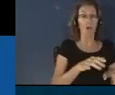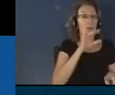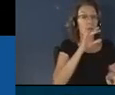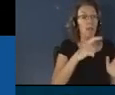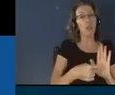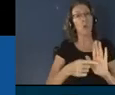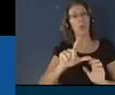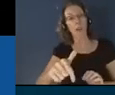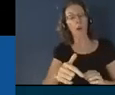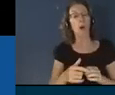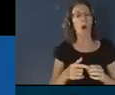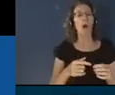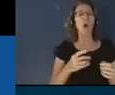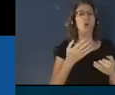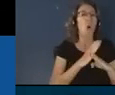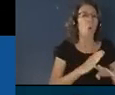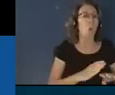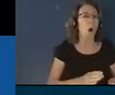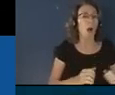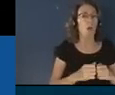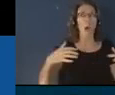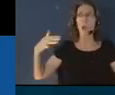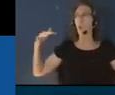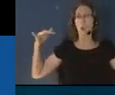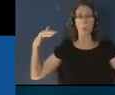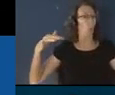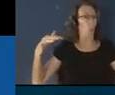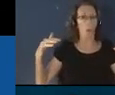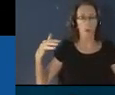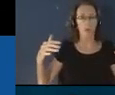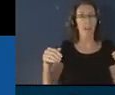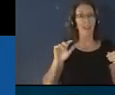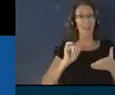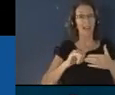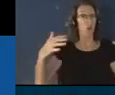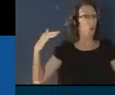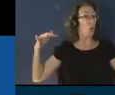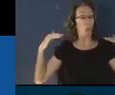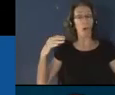uh it's not going to have an external noise um external noise can really cause a lot of havoc